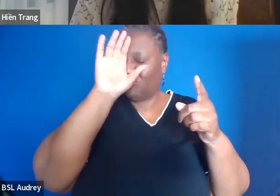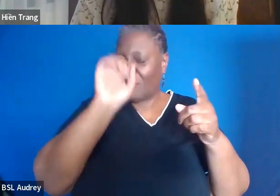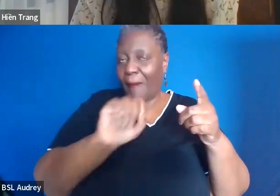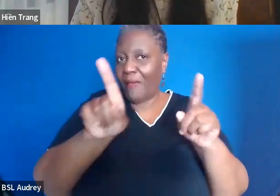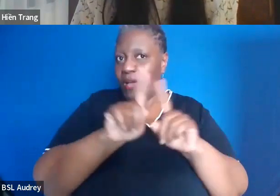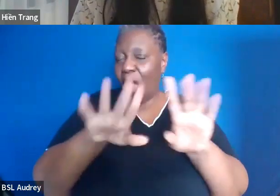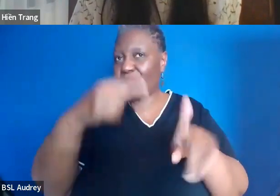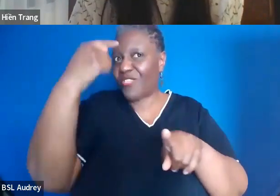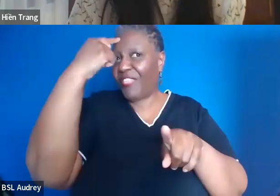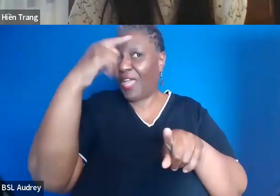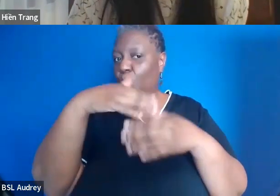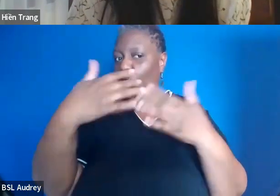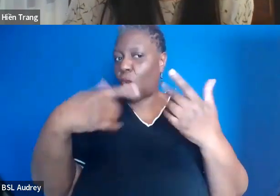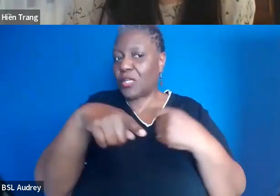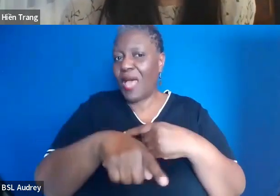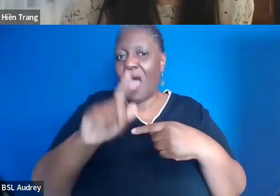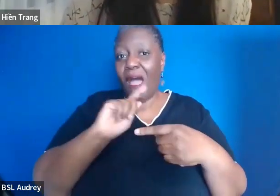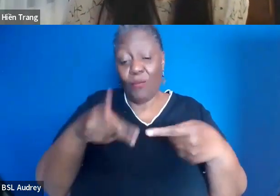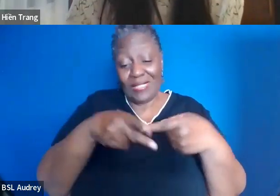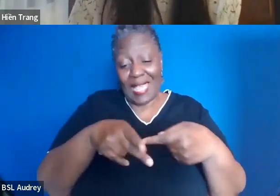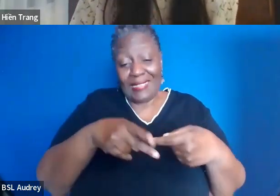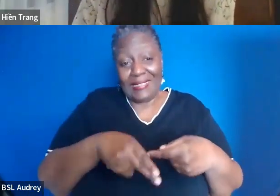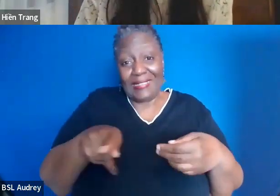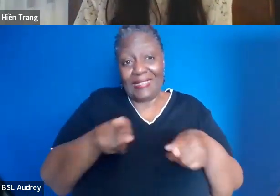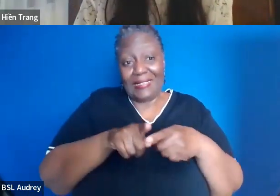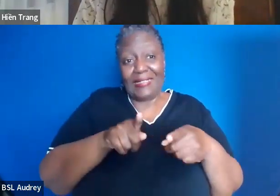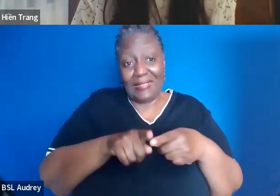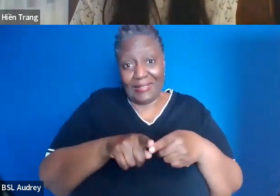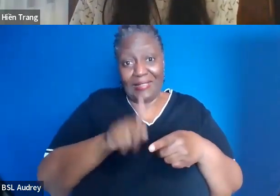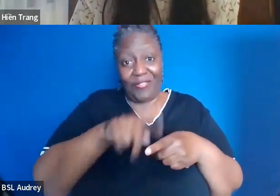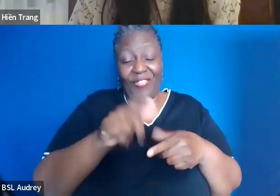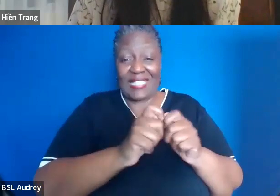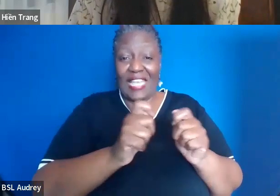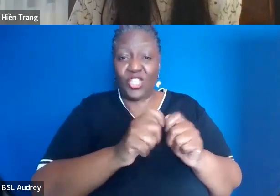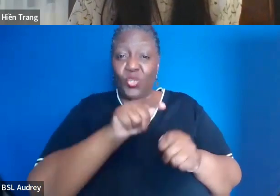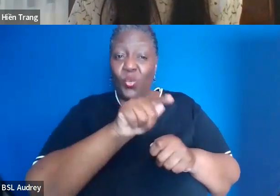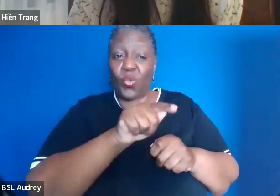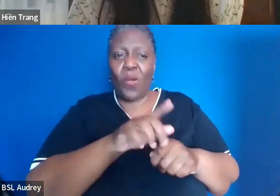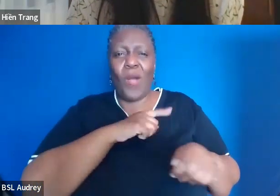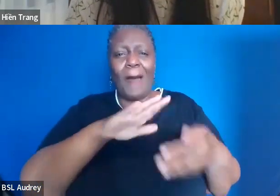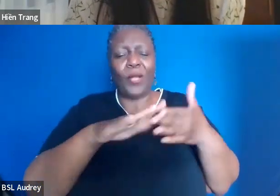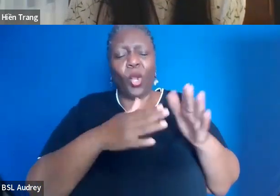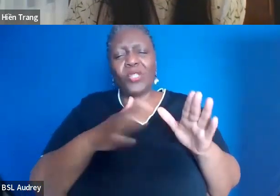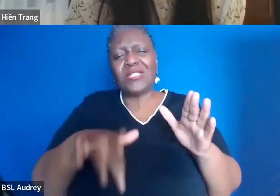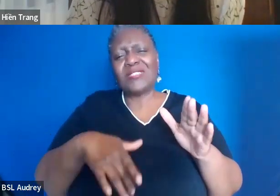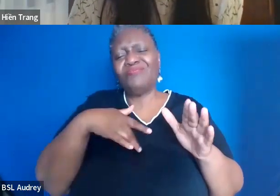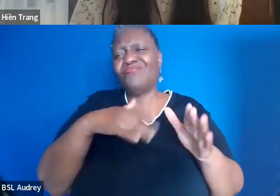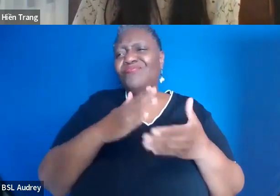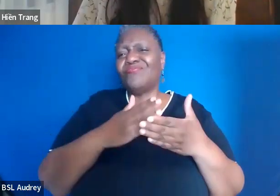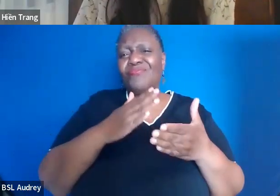a lot when I was um editing uh the issue because it's it's it really is kind of like a river that